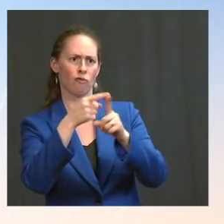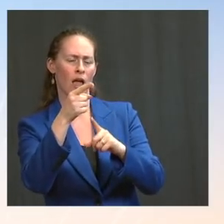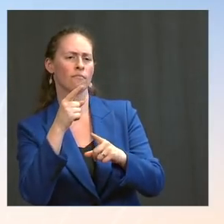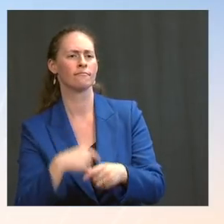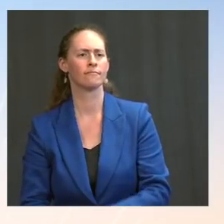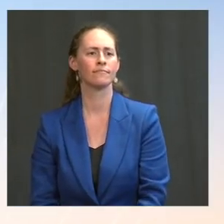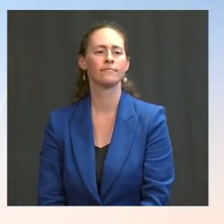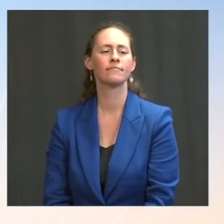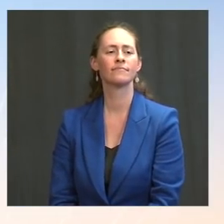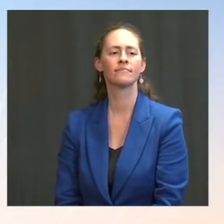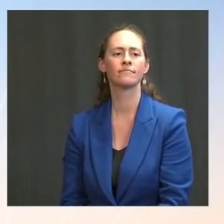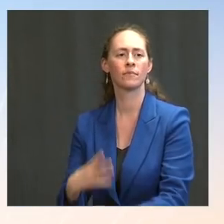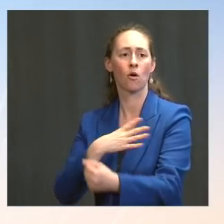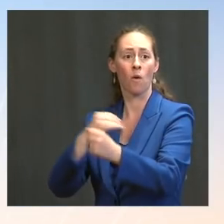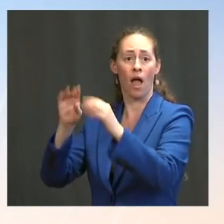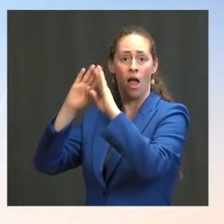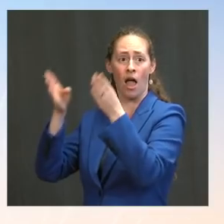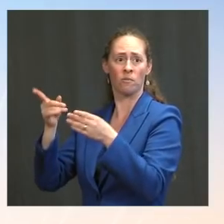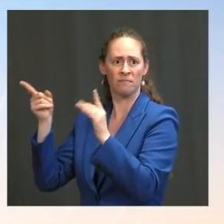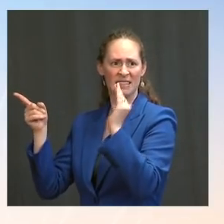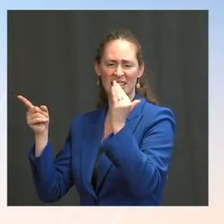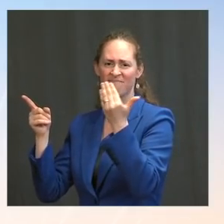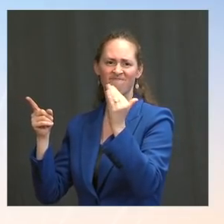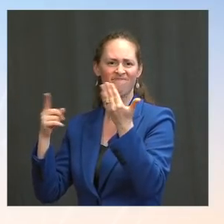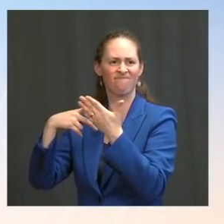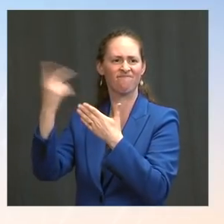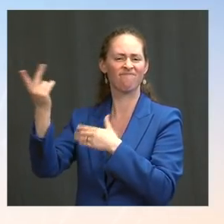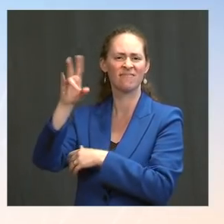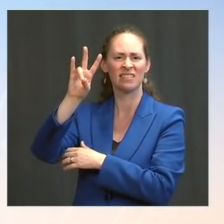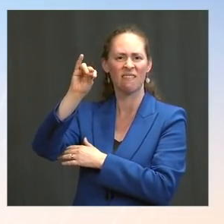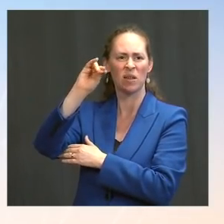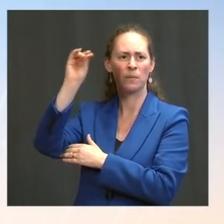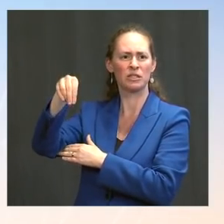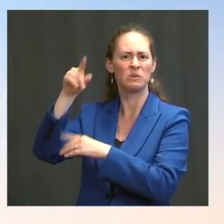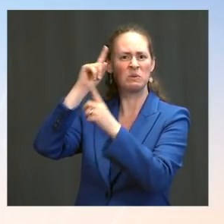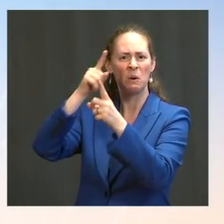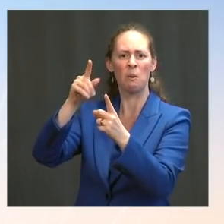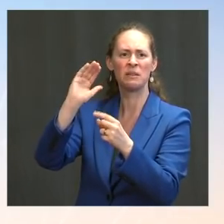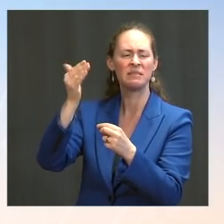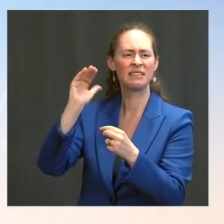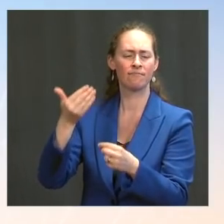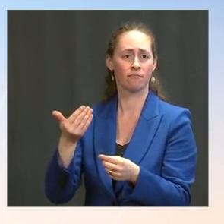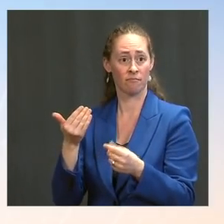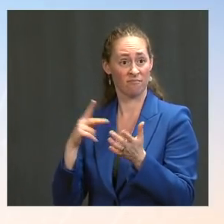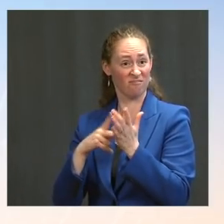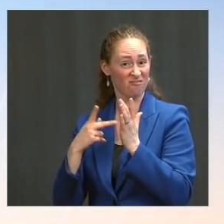for at least one shot in the arms of adults right now, is the White House done setting goals? Will you continue to do that?